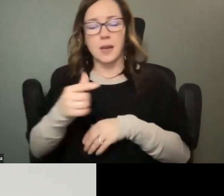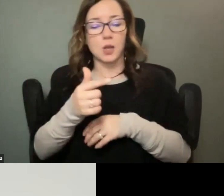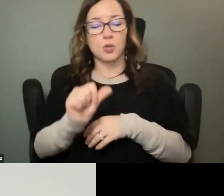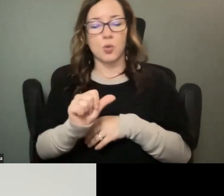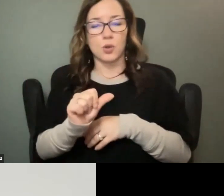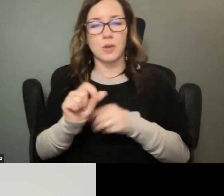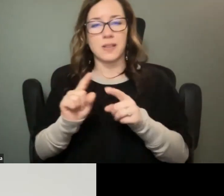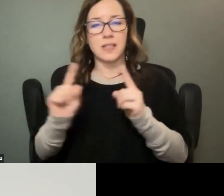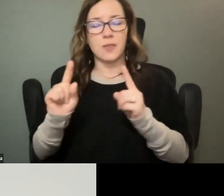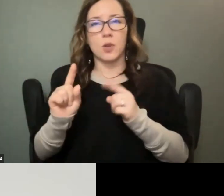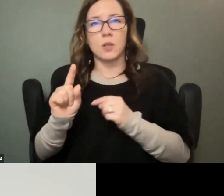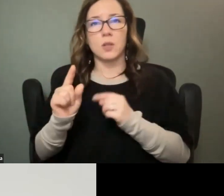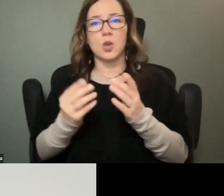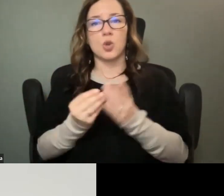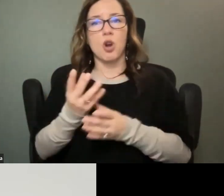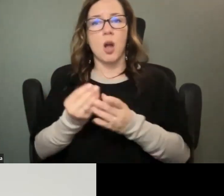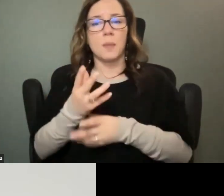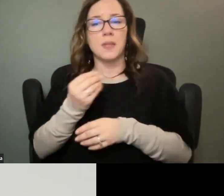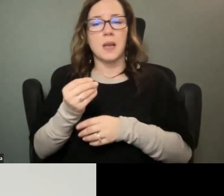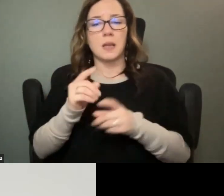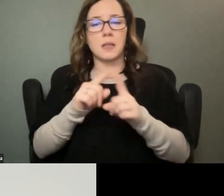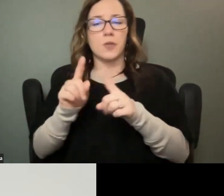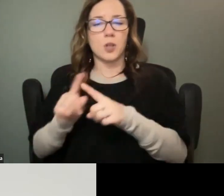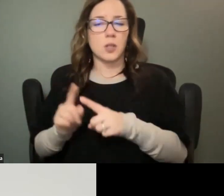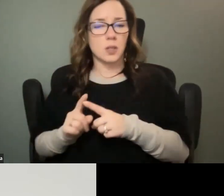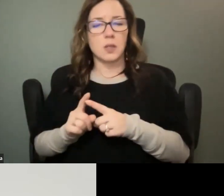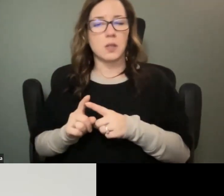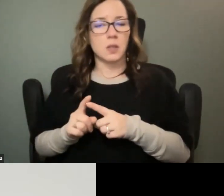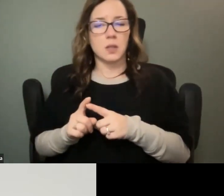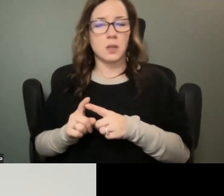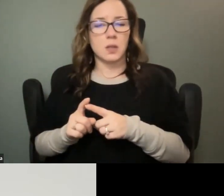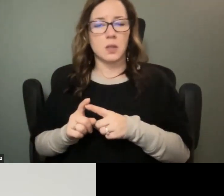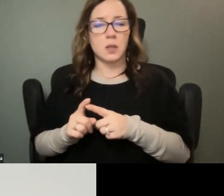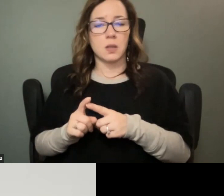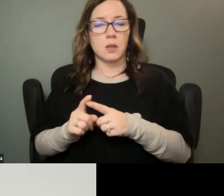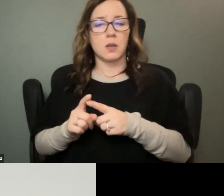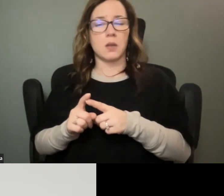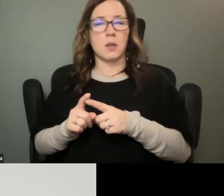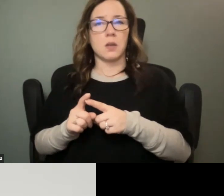different crops and different